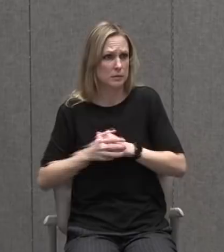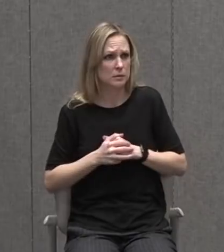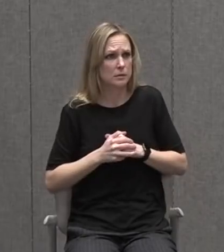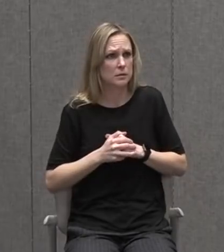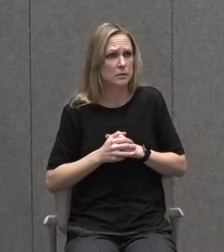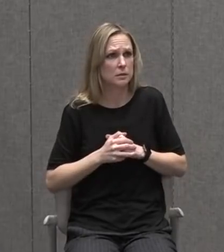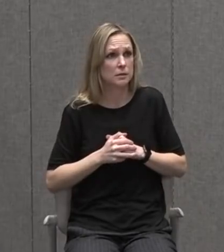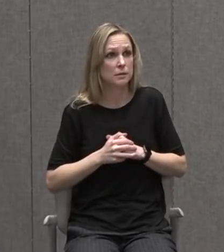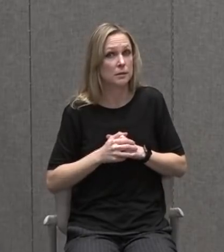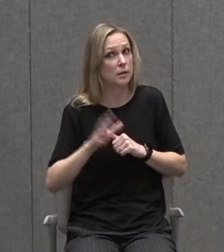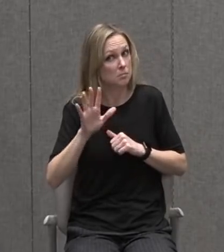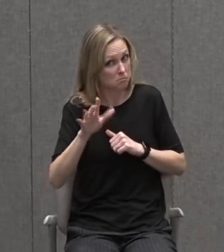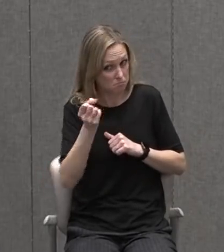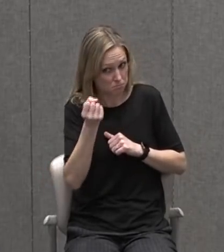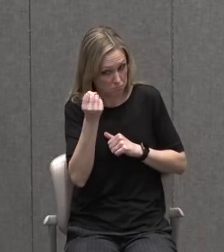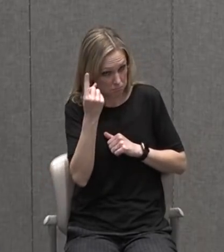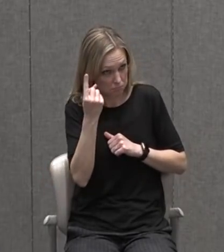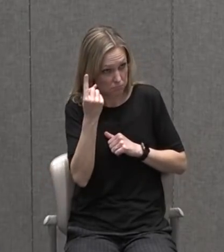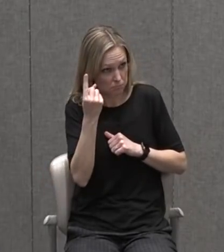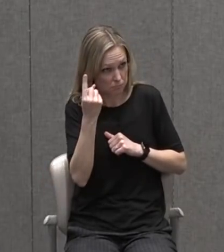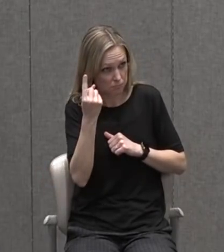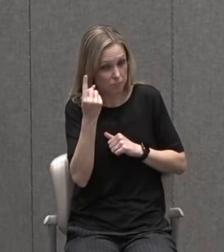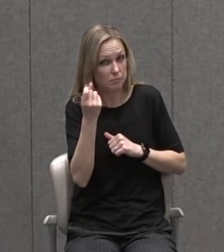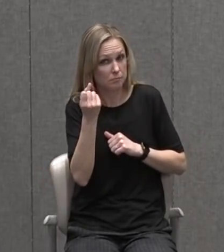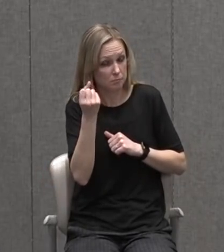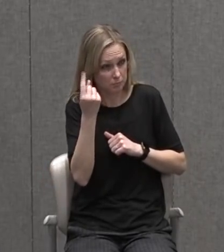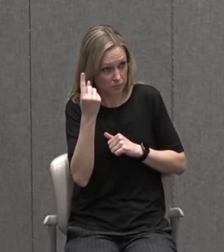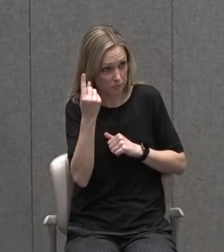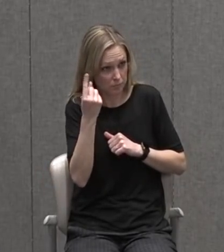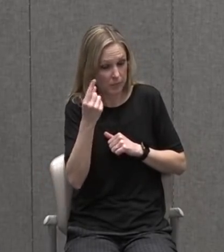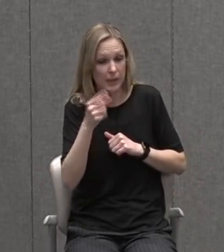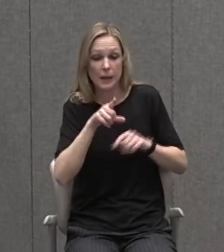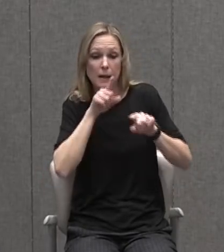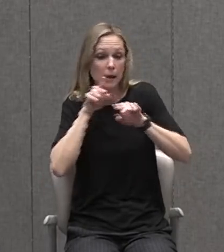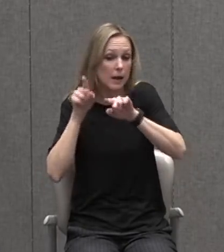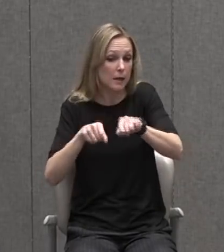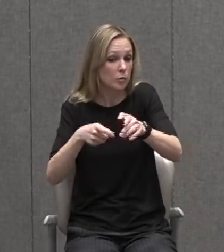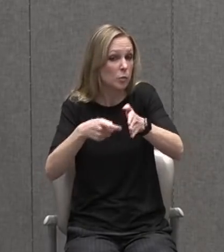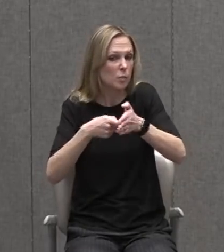and has to be a different odd number. So you know what?